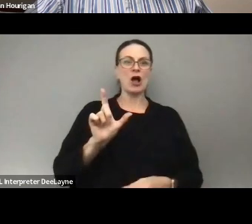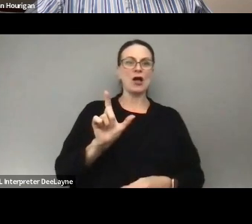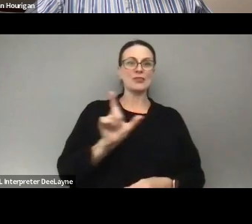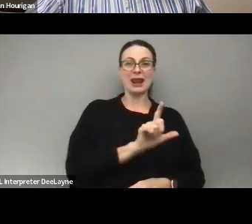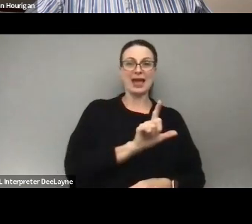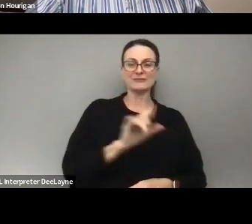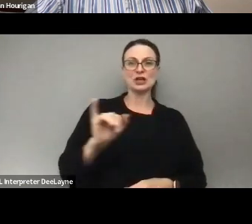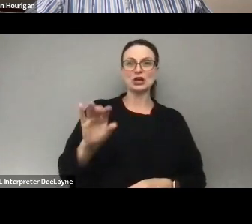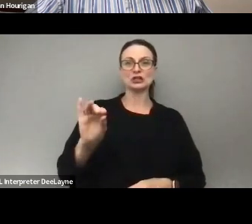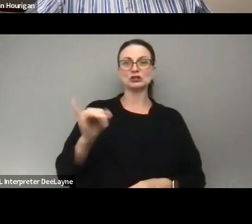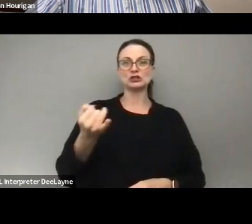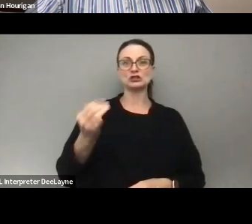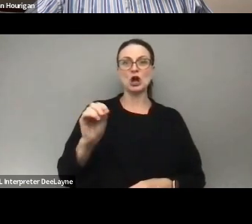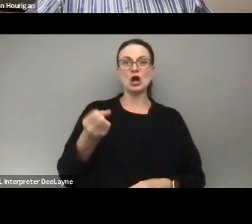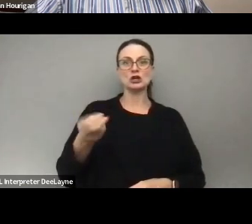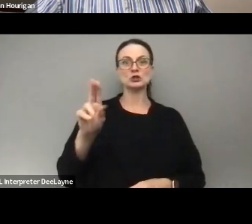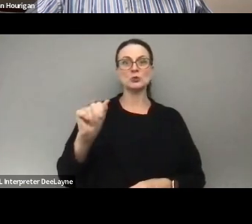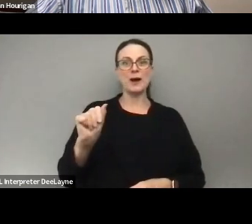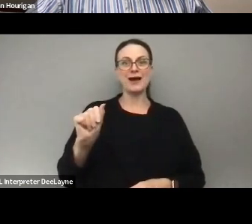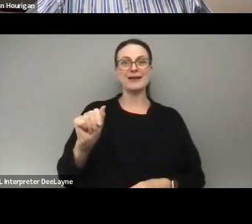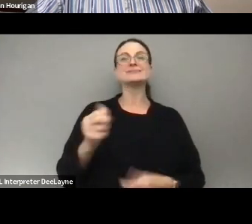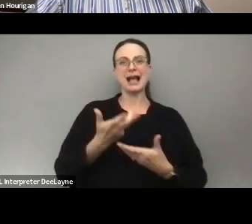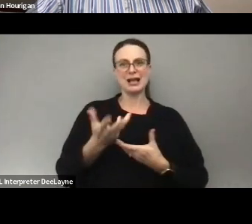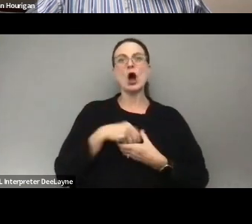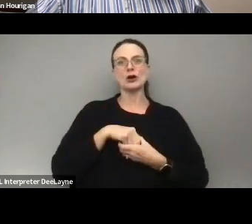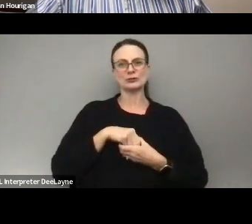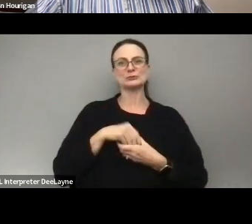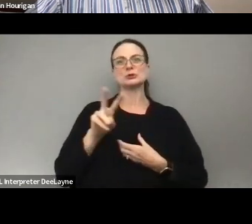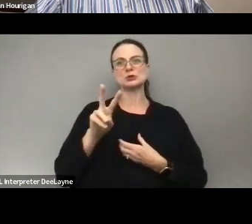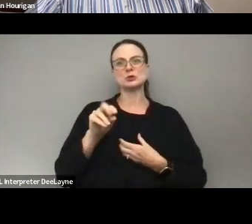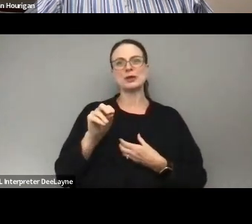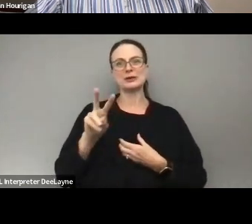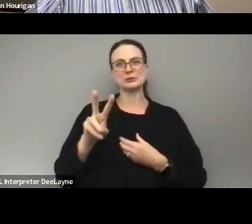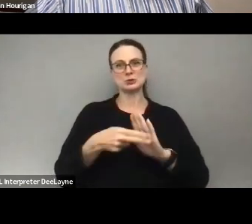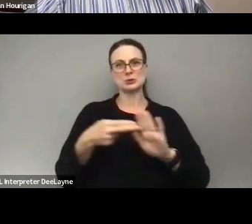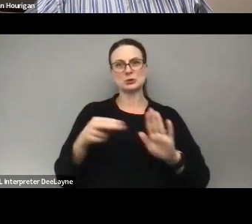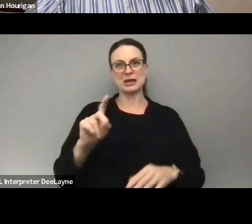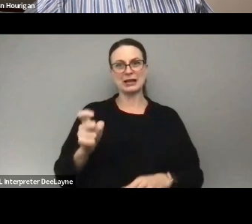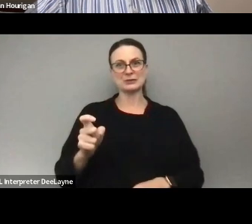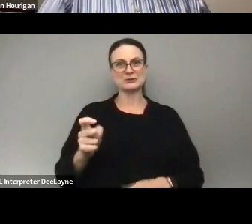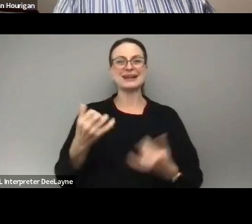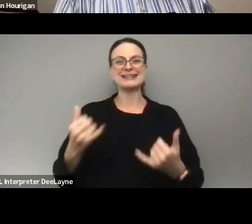He has been diagnosed with autism in 2002. Now, he is 24